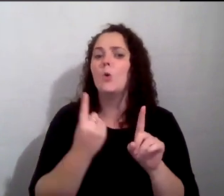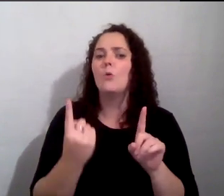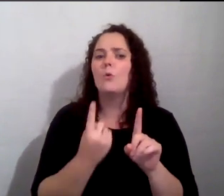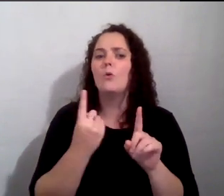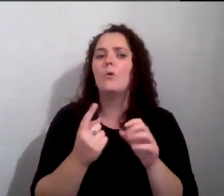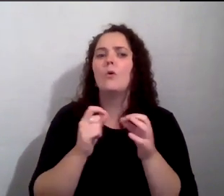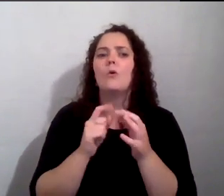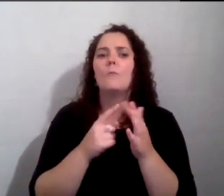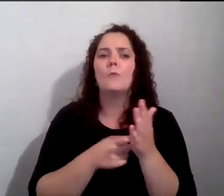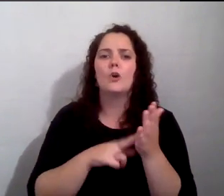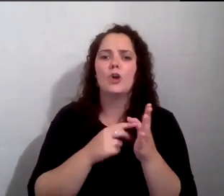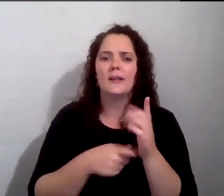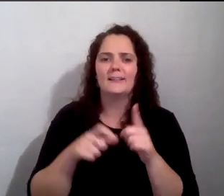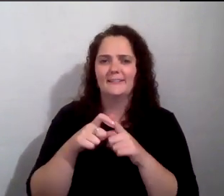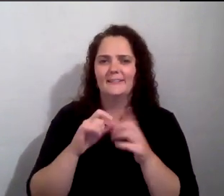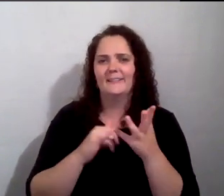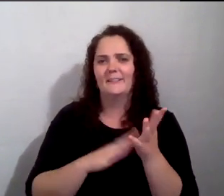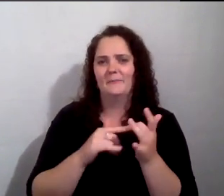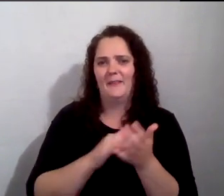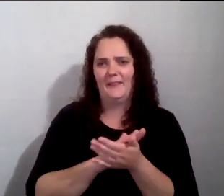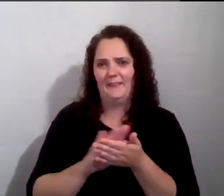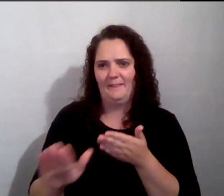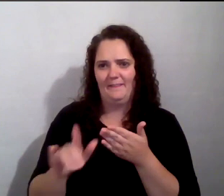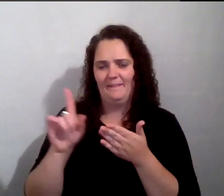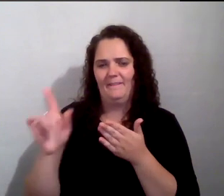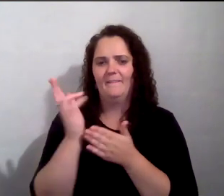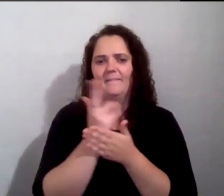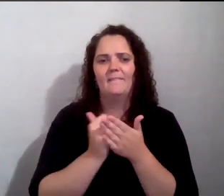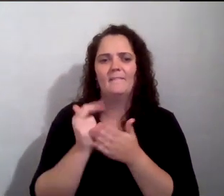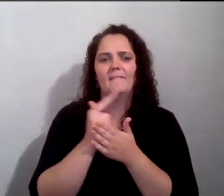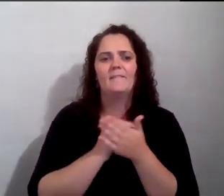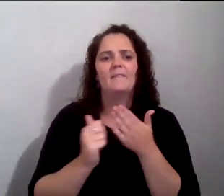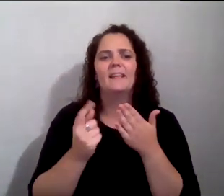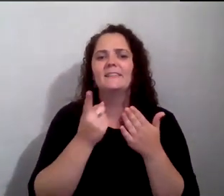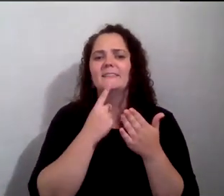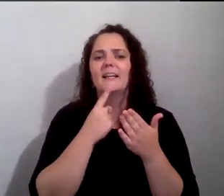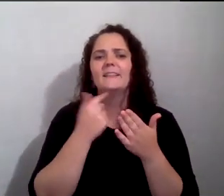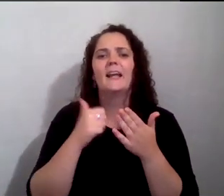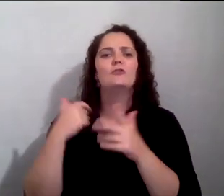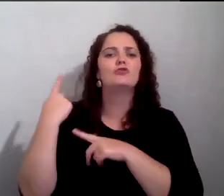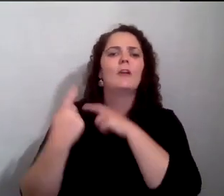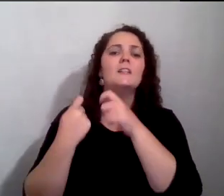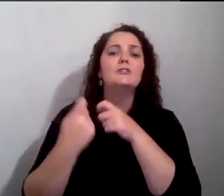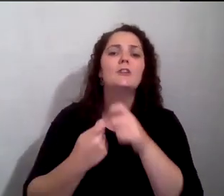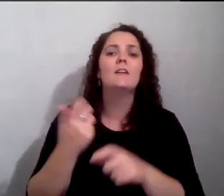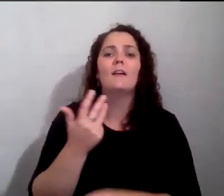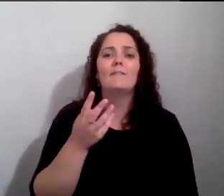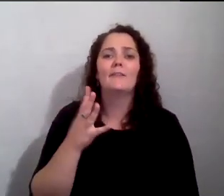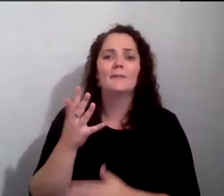proper well realized work of Marxist art criticism and it's also where the term ‘postmodernism’ was first coined.